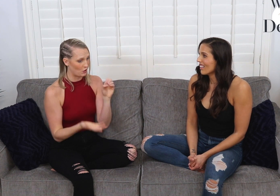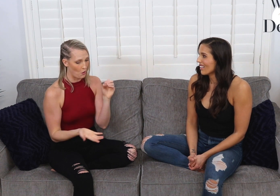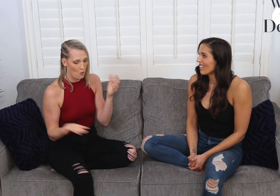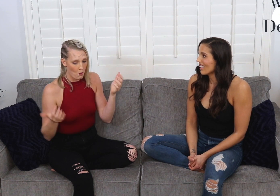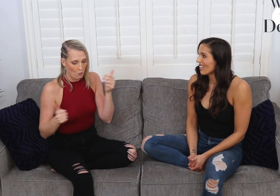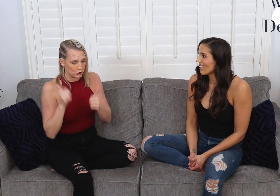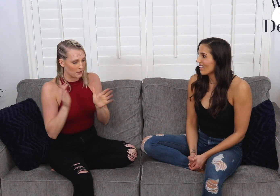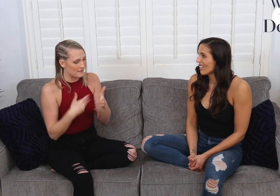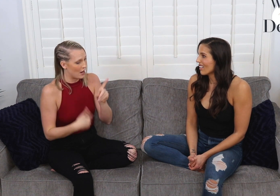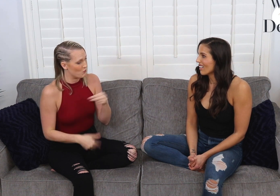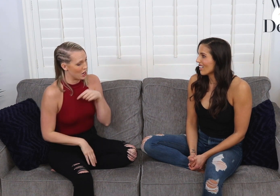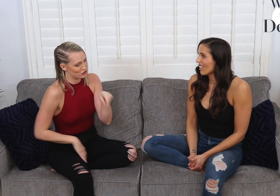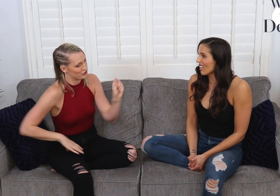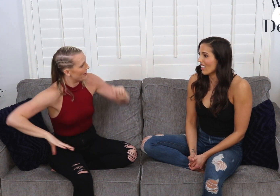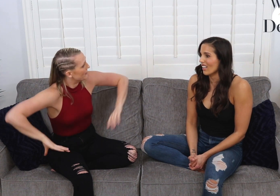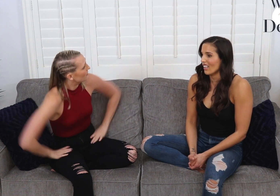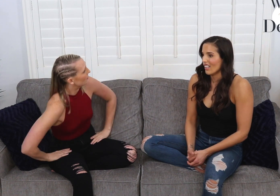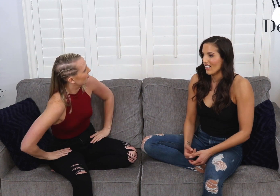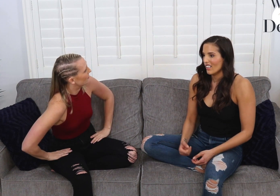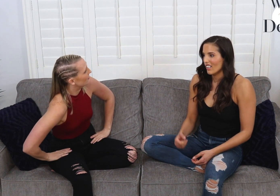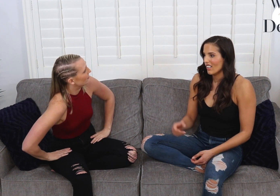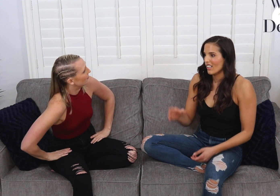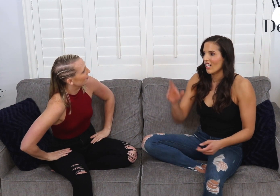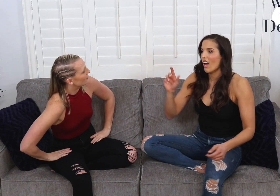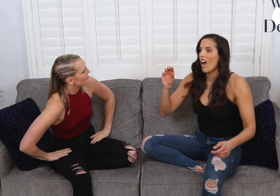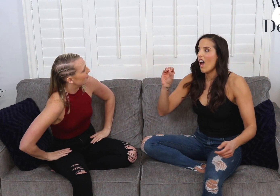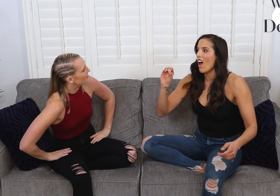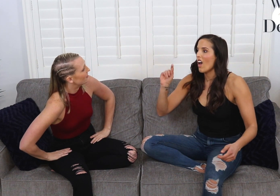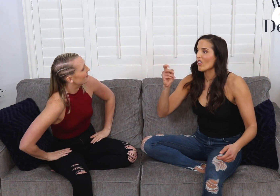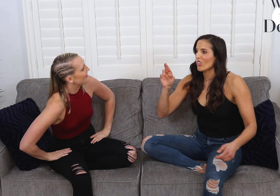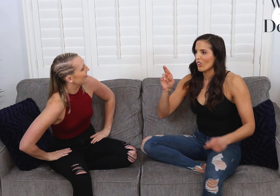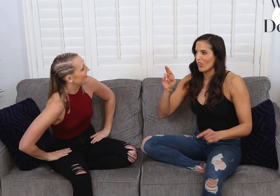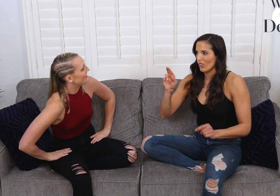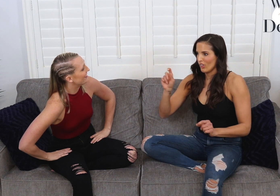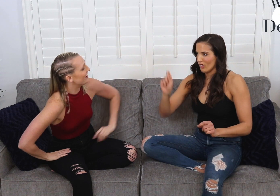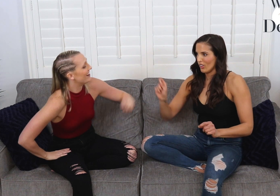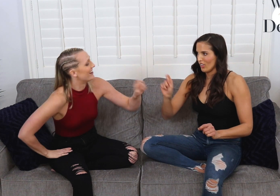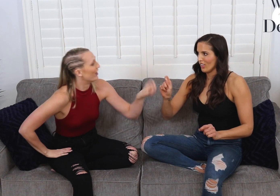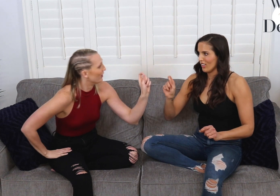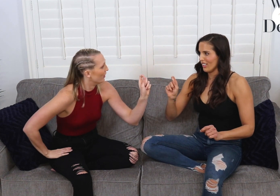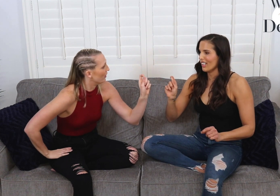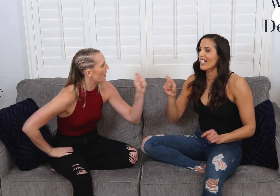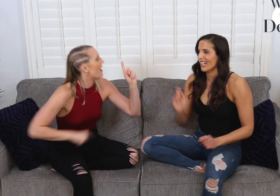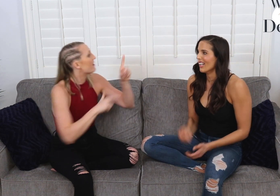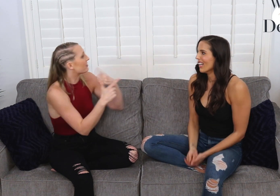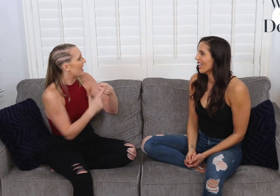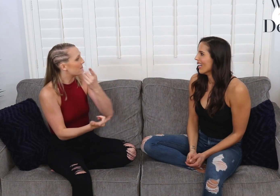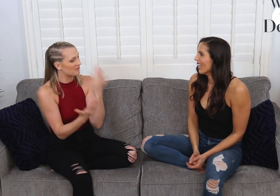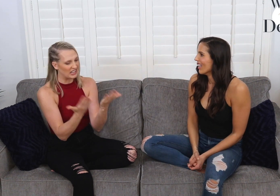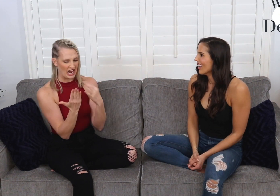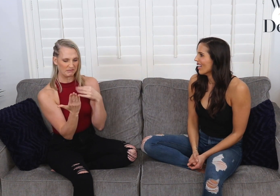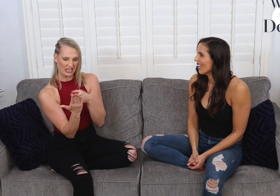So, what box do I check off here? Other? Check, but then they would come and be like,